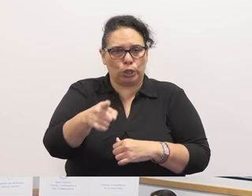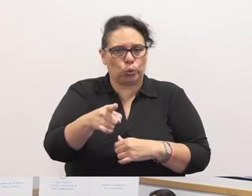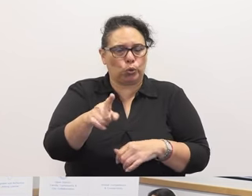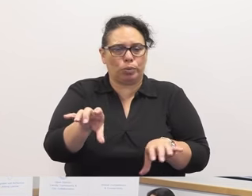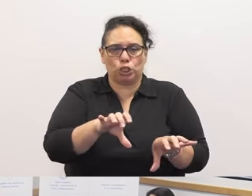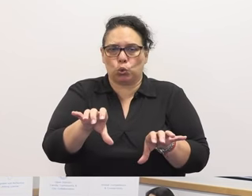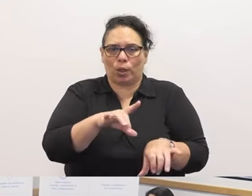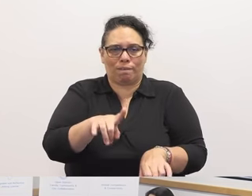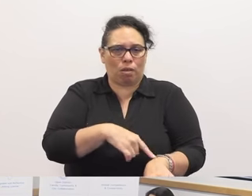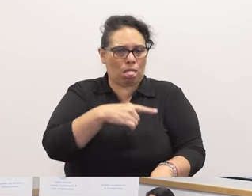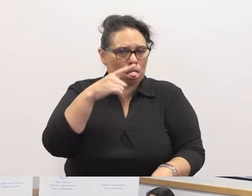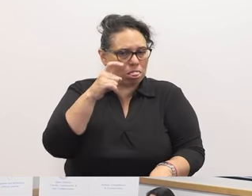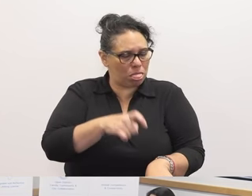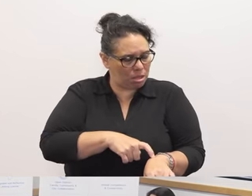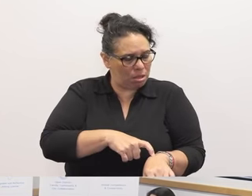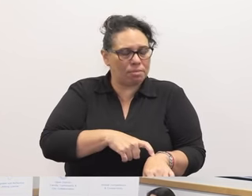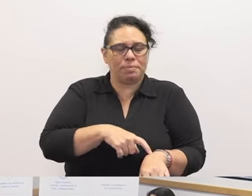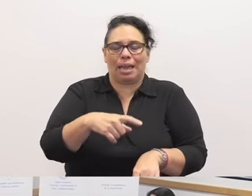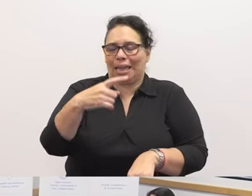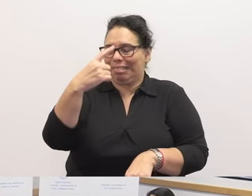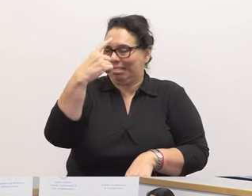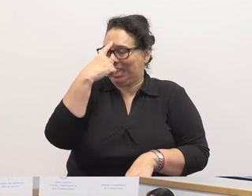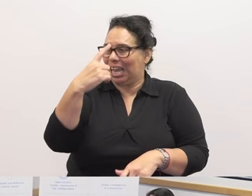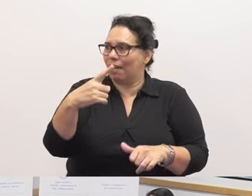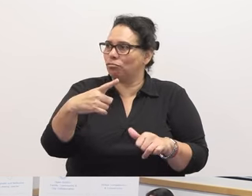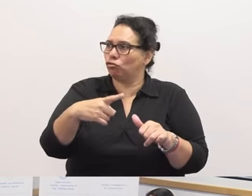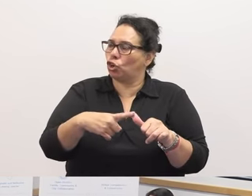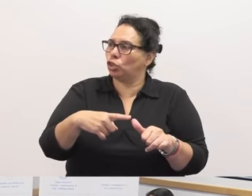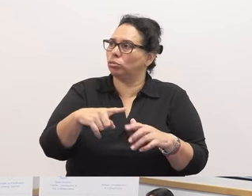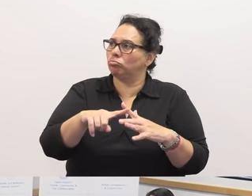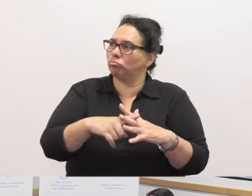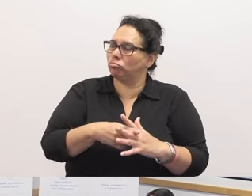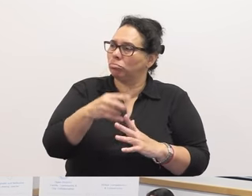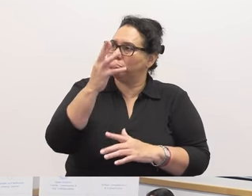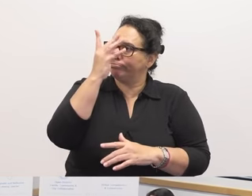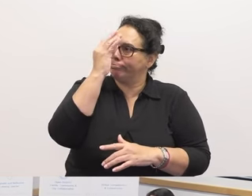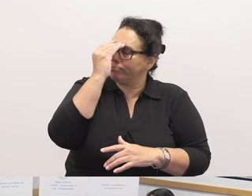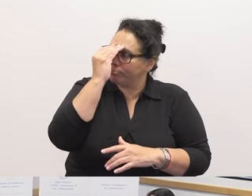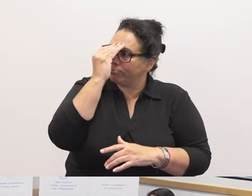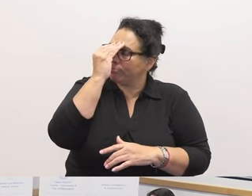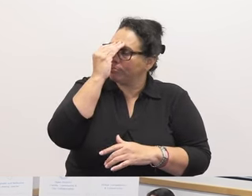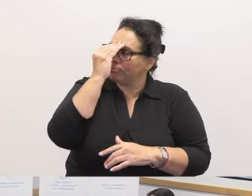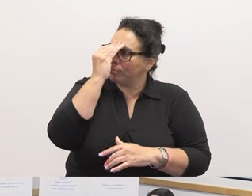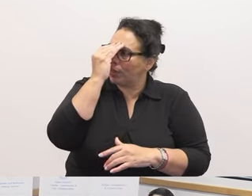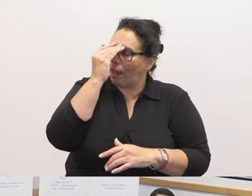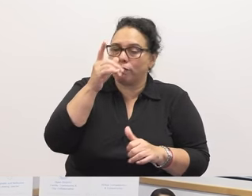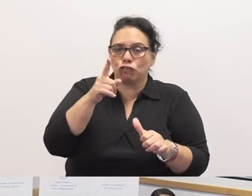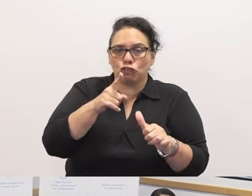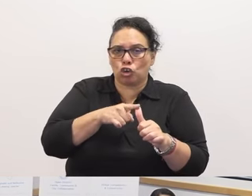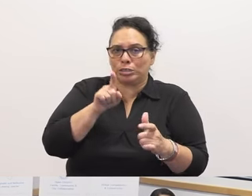I think that when I first started thinking about this, it was after I first met you on the telephone,